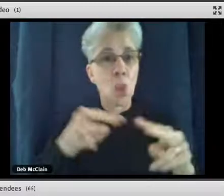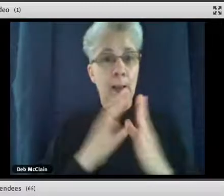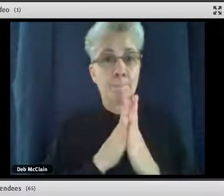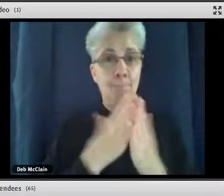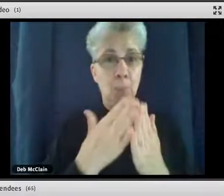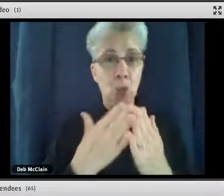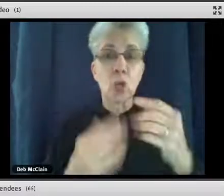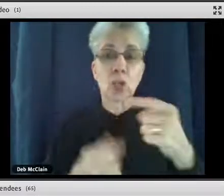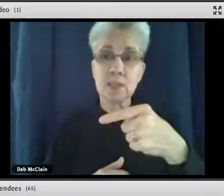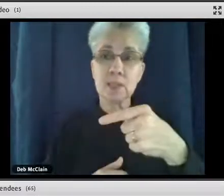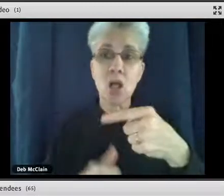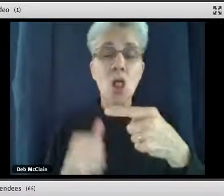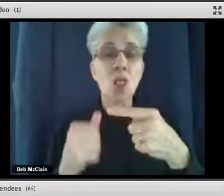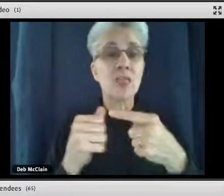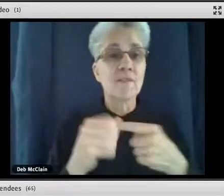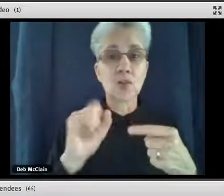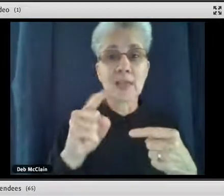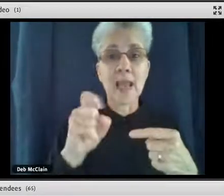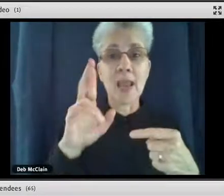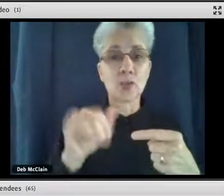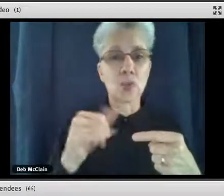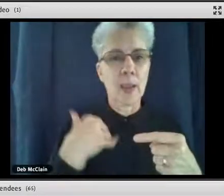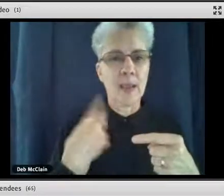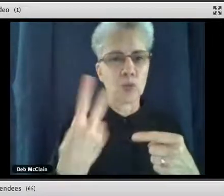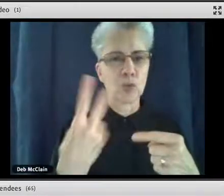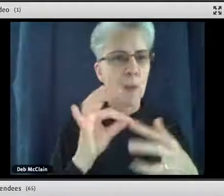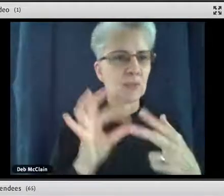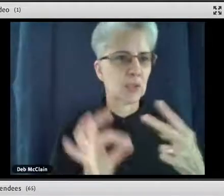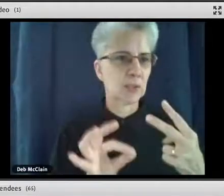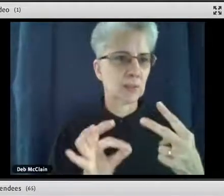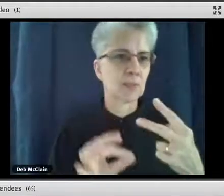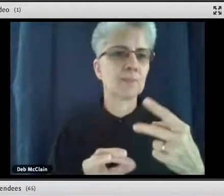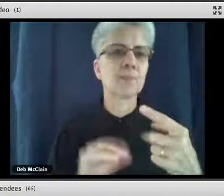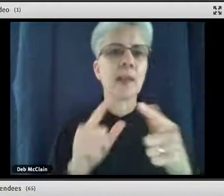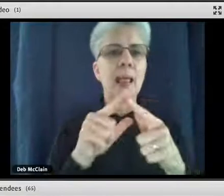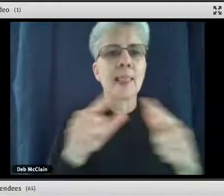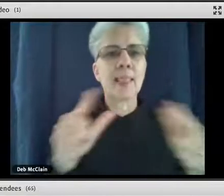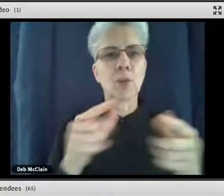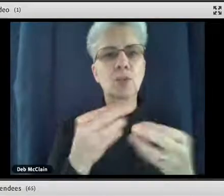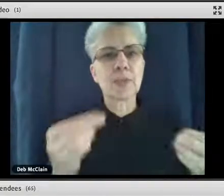So when we look at books, right, the first entry here, we have two options,